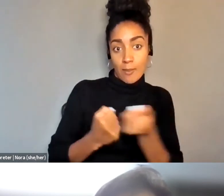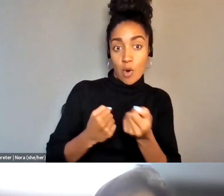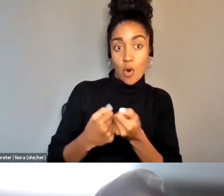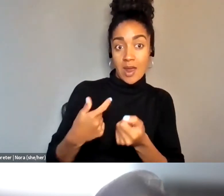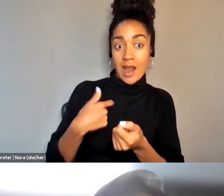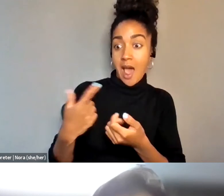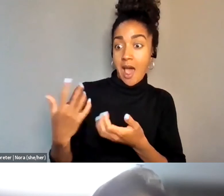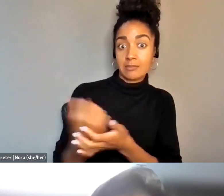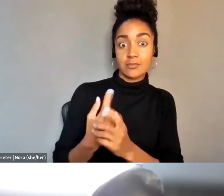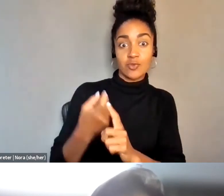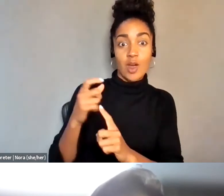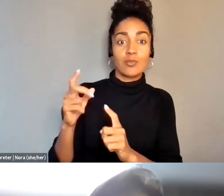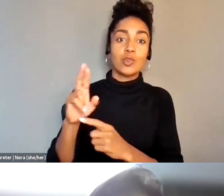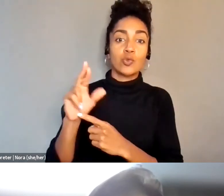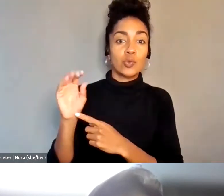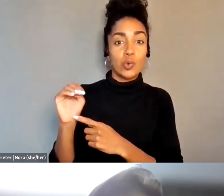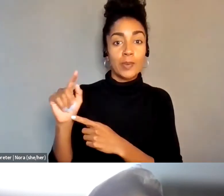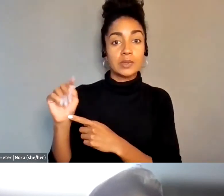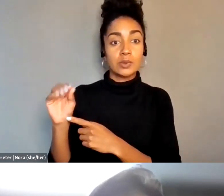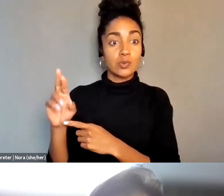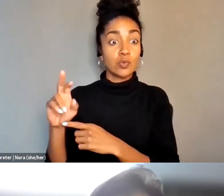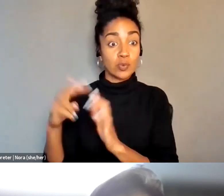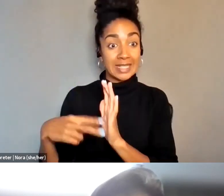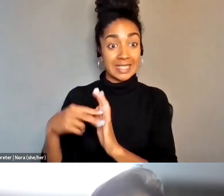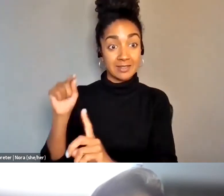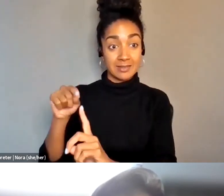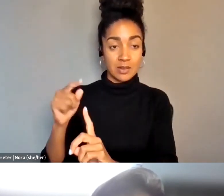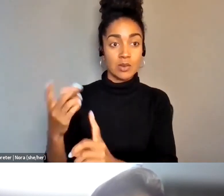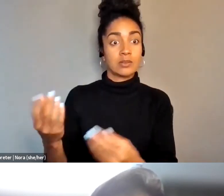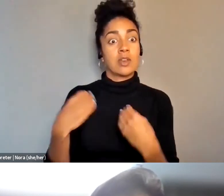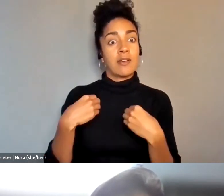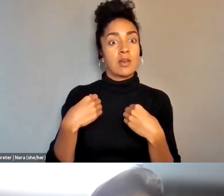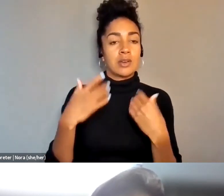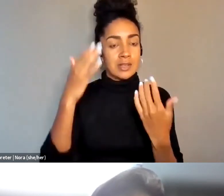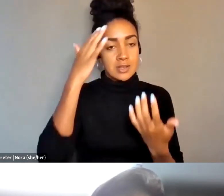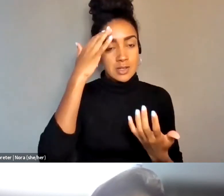have given me the knowledge and skills to help me find solutions to these problems.